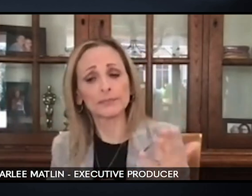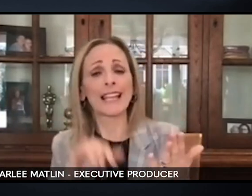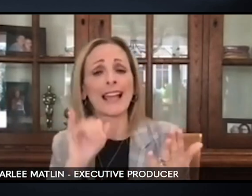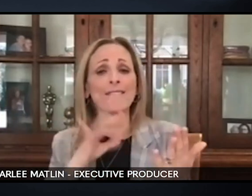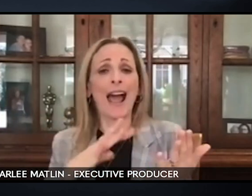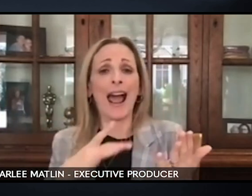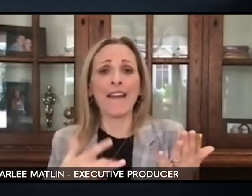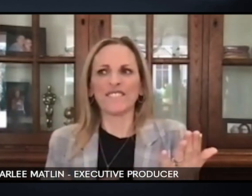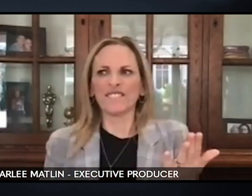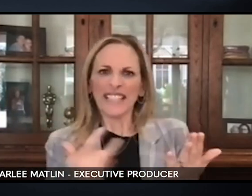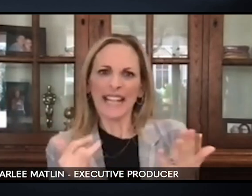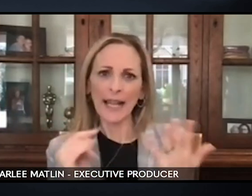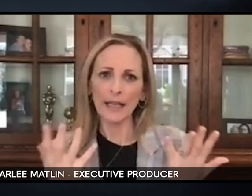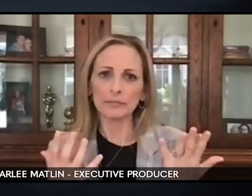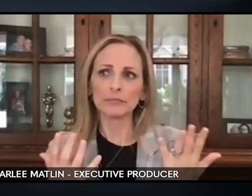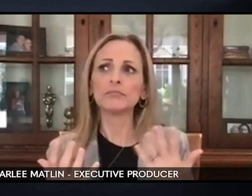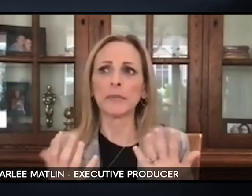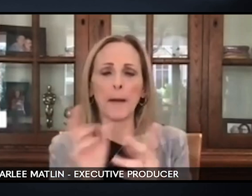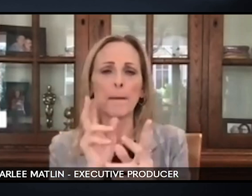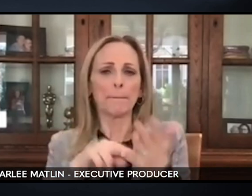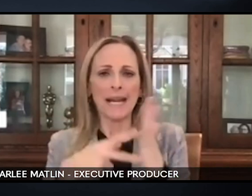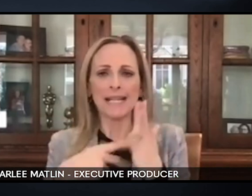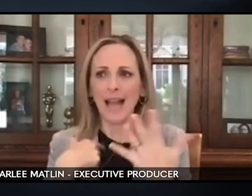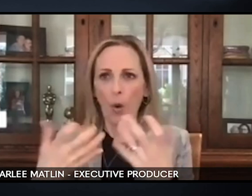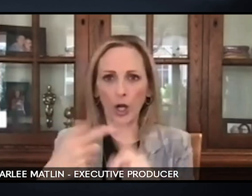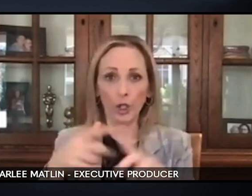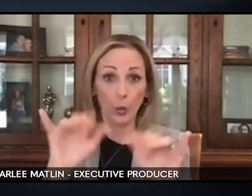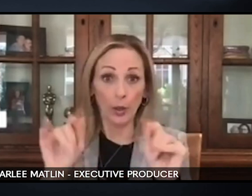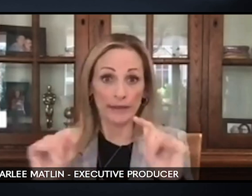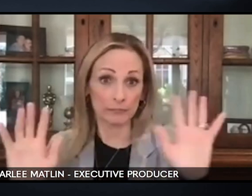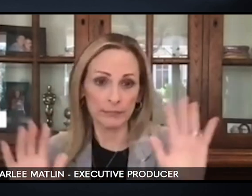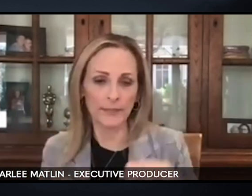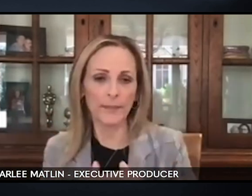script and I take a look at it. If I feel there is something there, it's